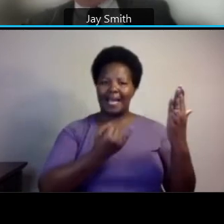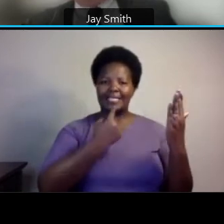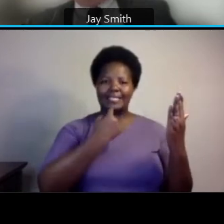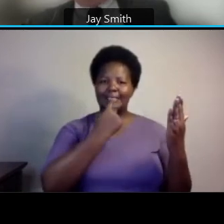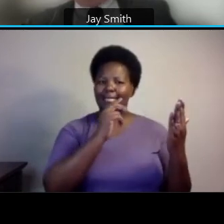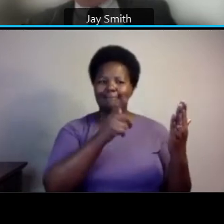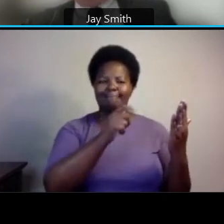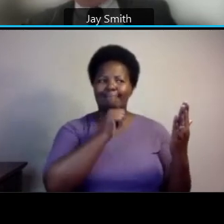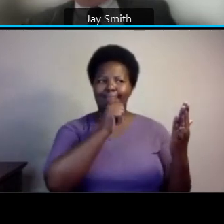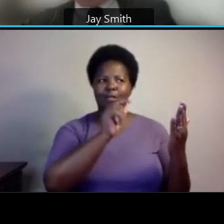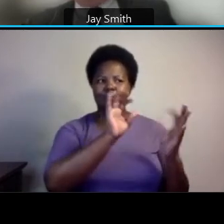that's right